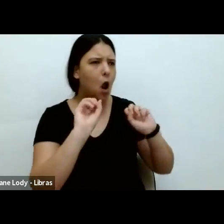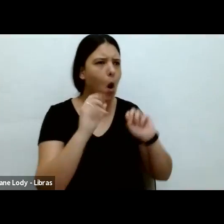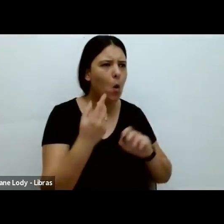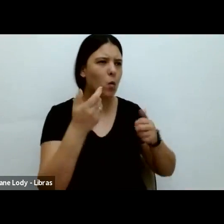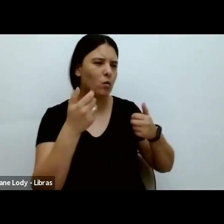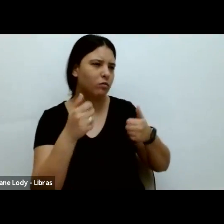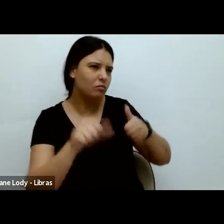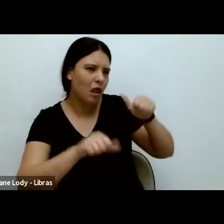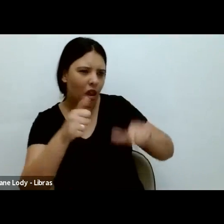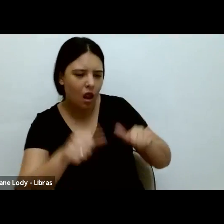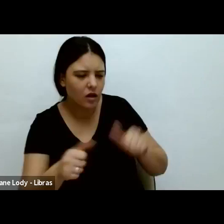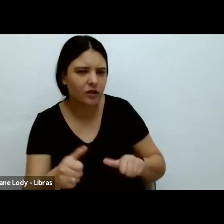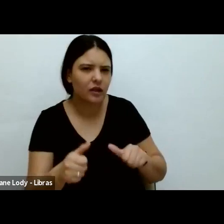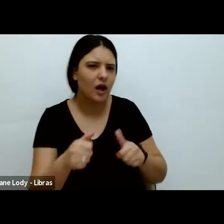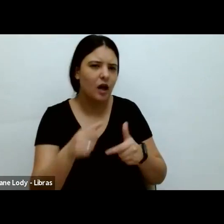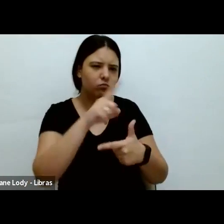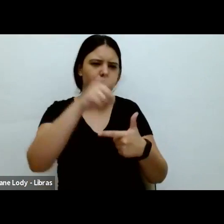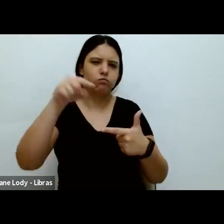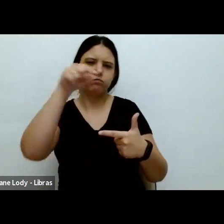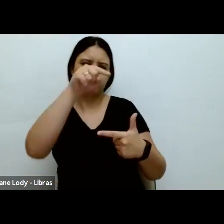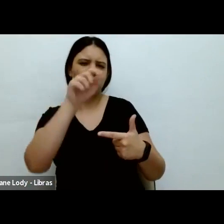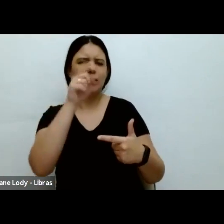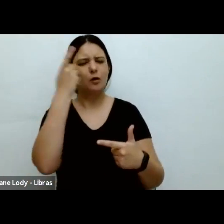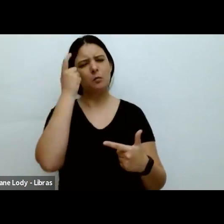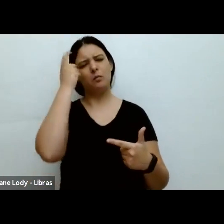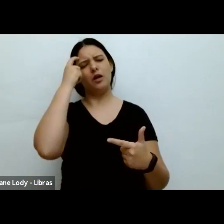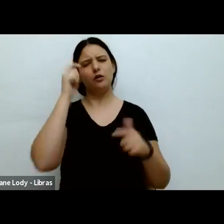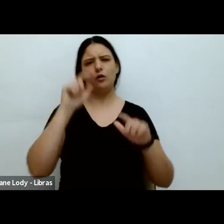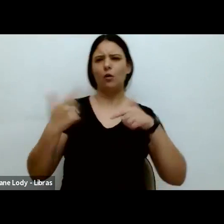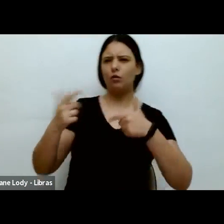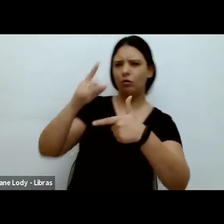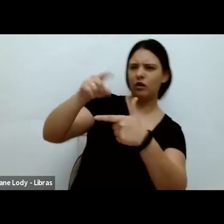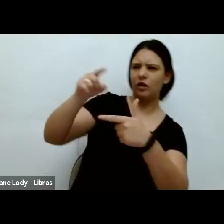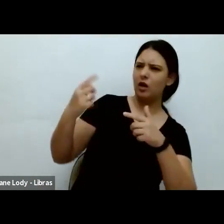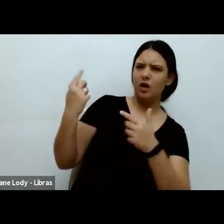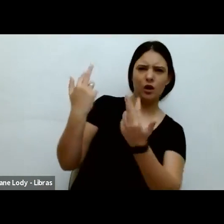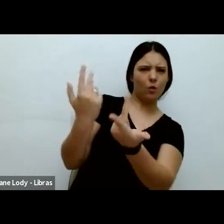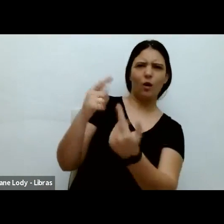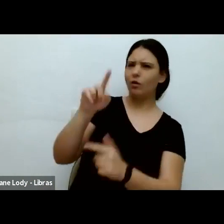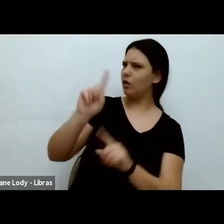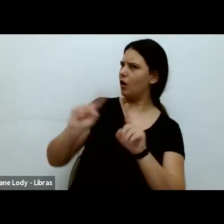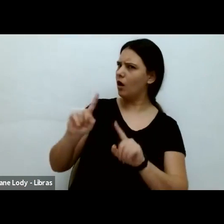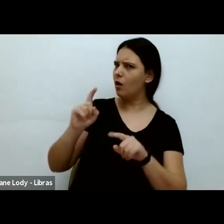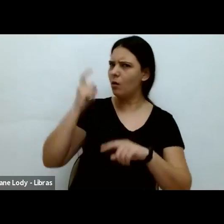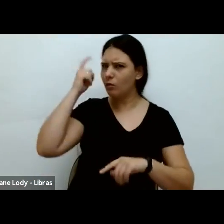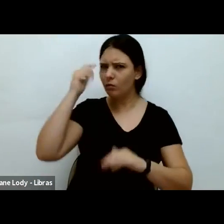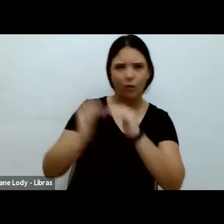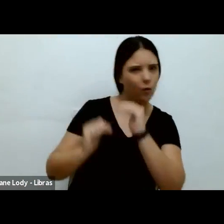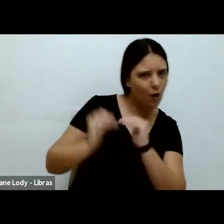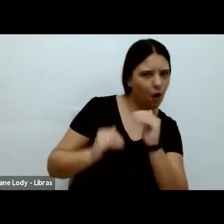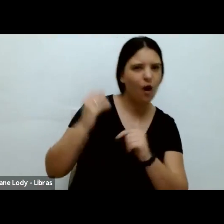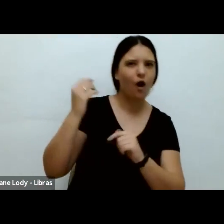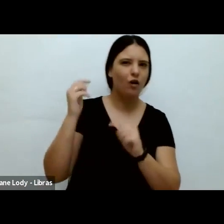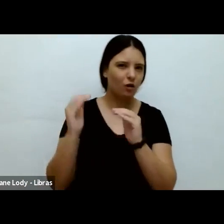This differences in the This differences in the classes that arise from them. They They are one They are what makes the art They are what makes the article